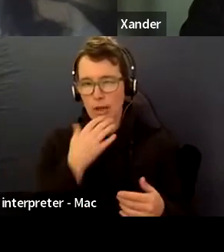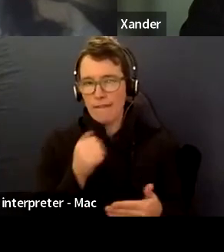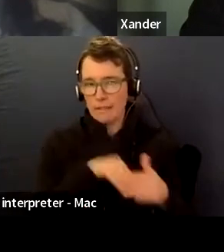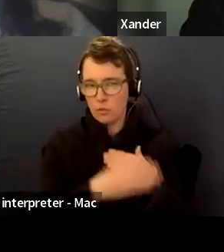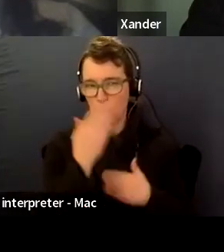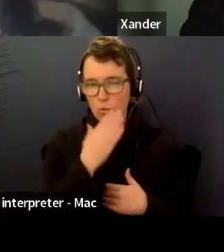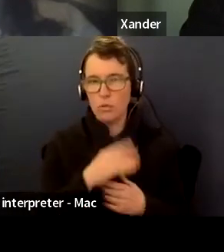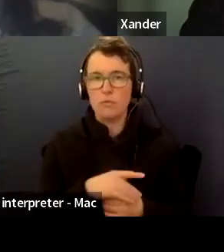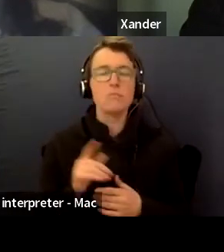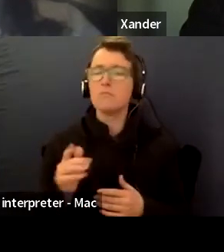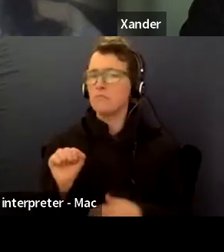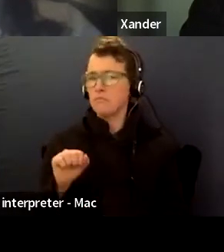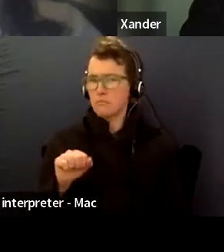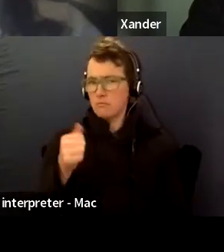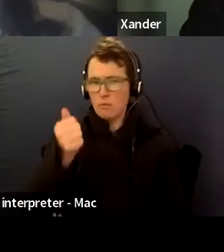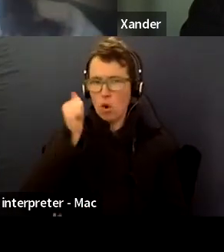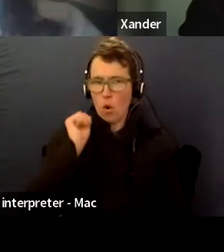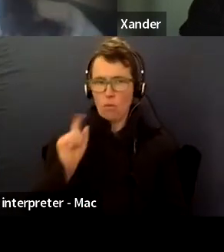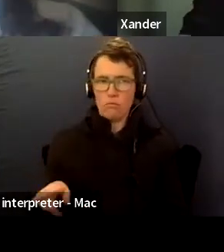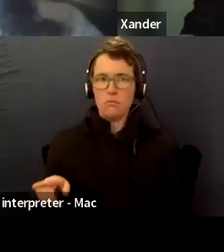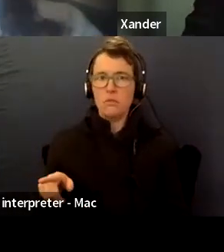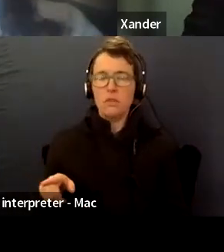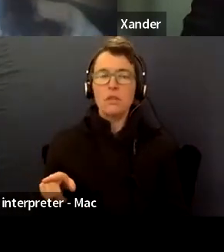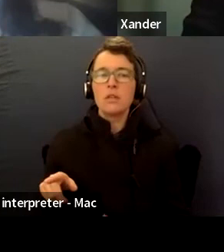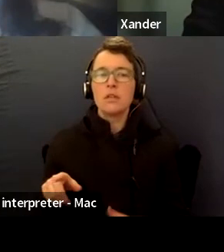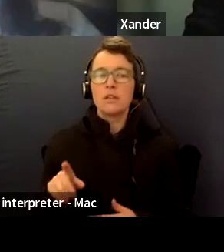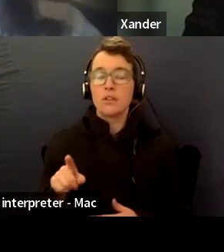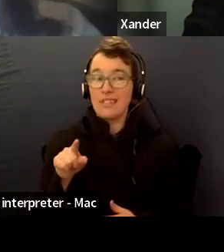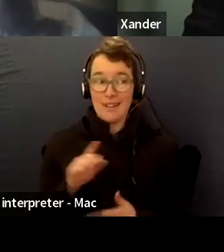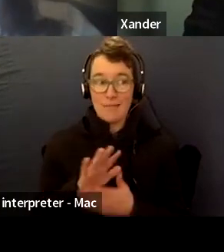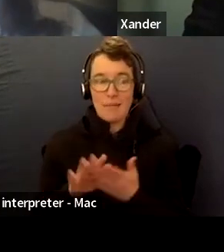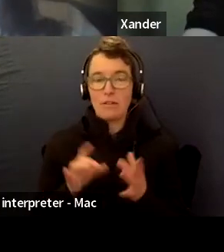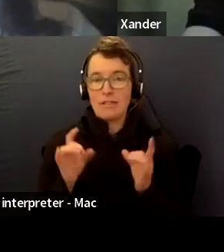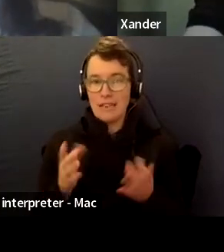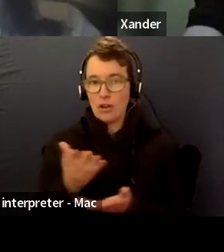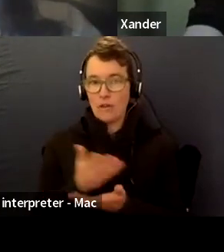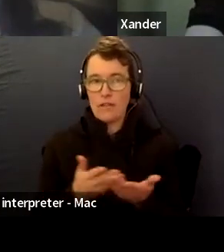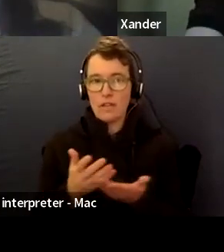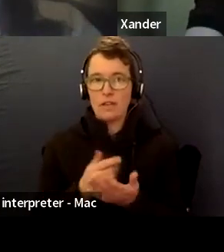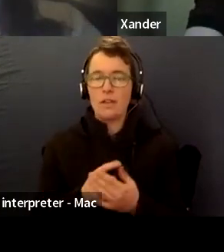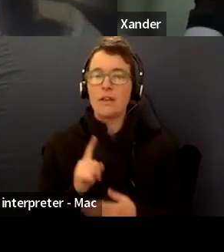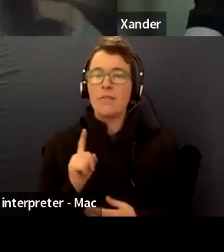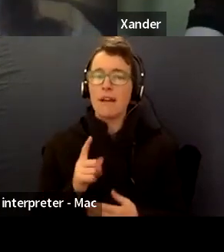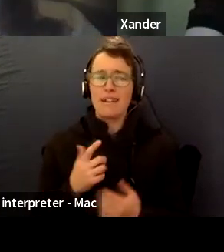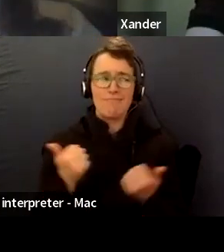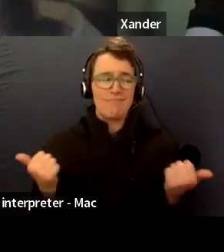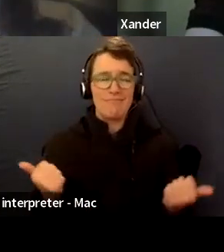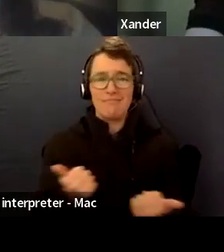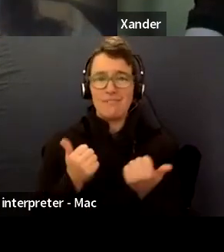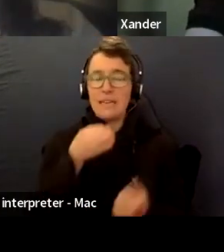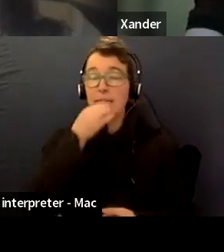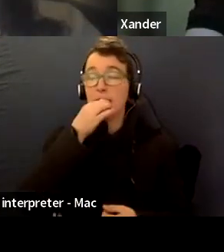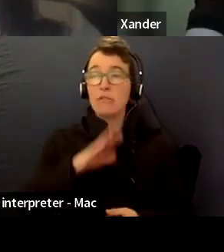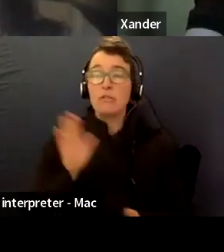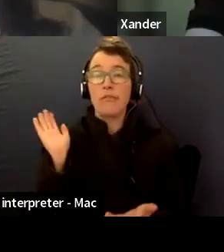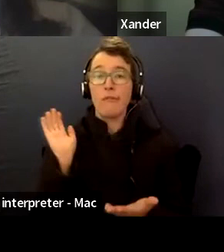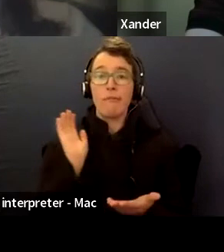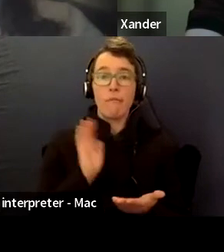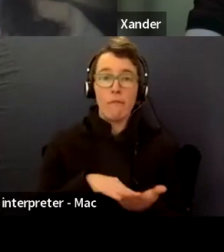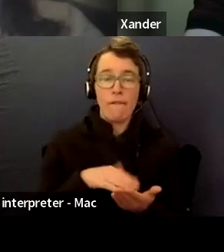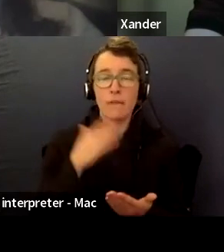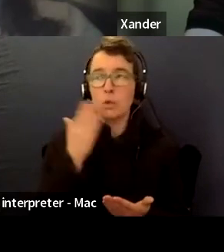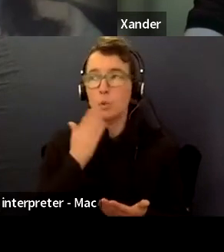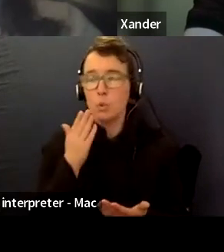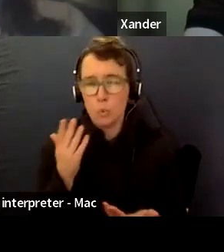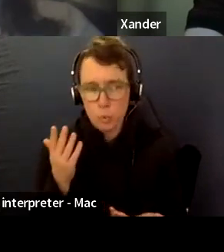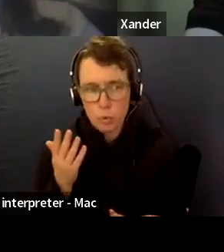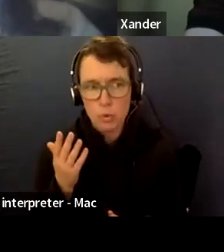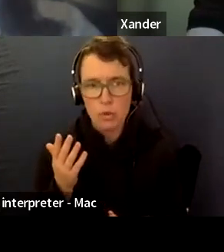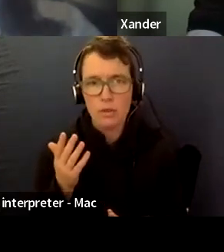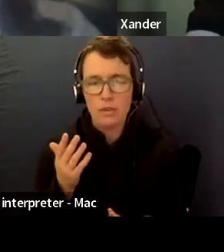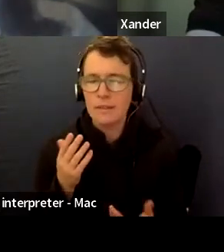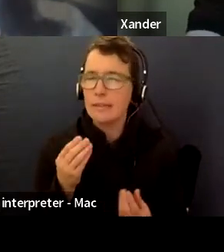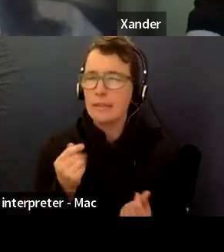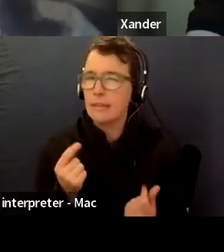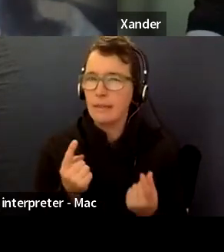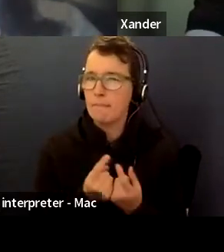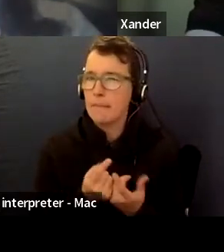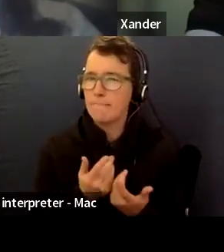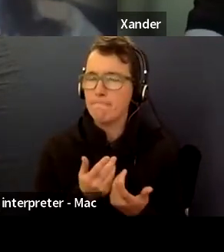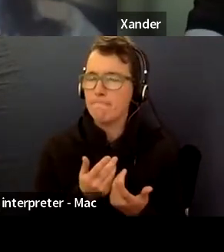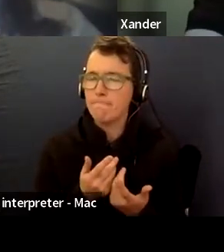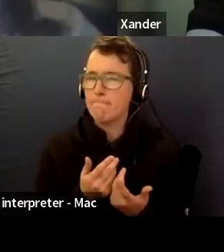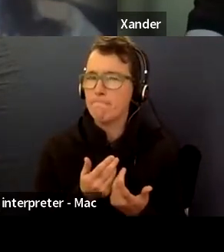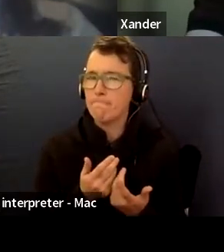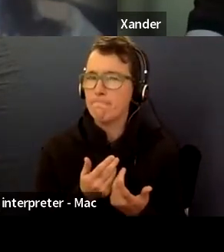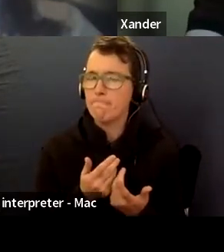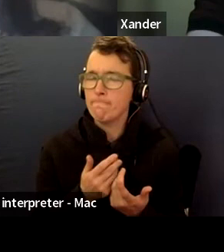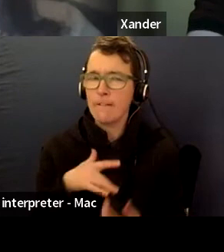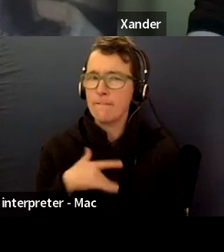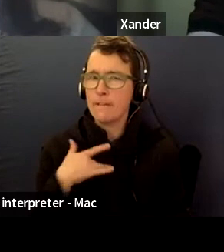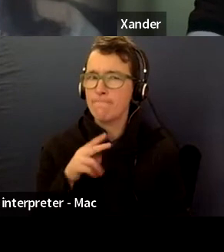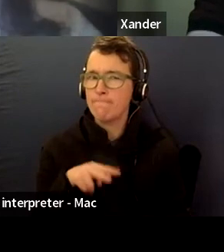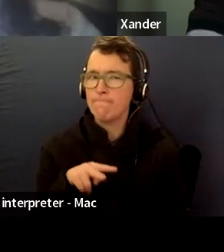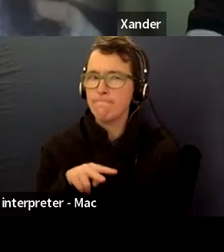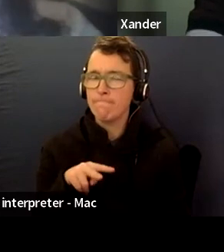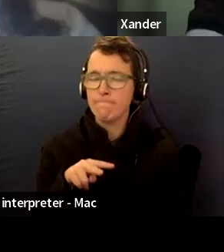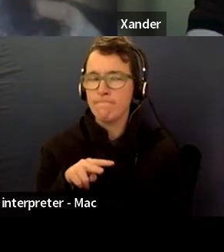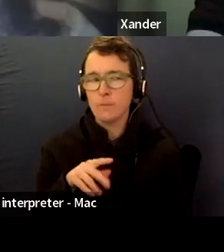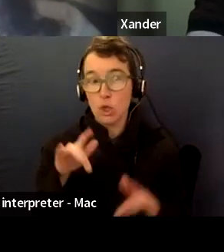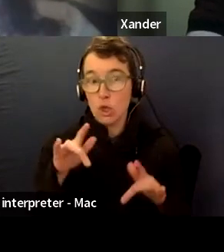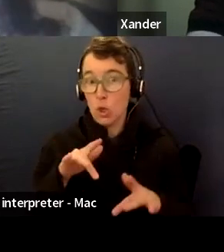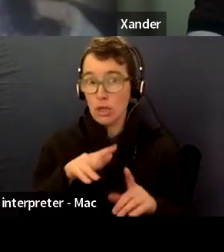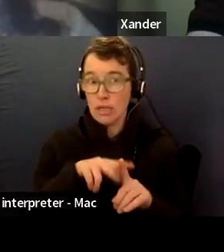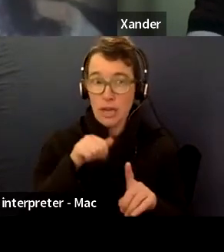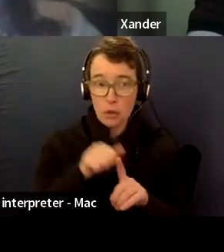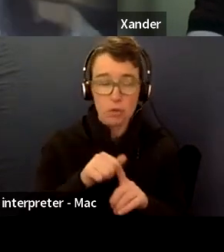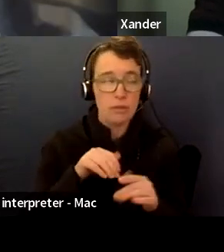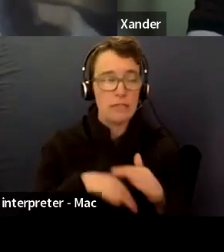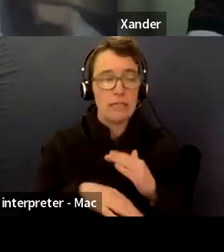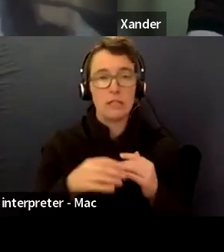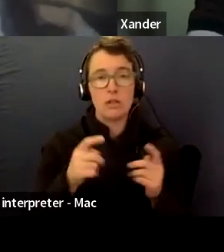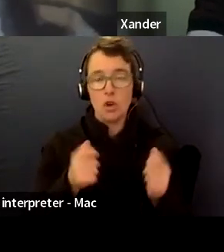that that's absolutely good and so you know it's a, that's a great basis of which to have conversations that will obviously be lots of kids that landing school who may have things going on that haven't been identified in early childhood education and